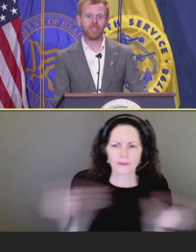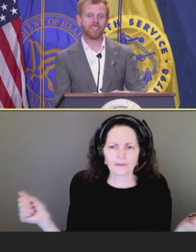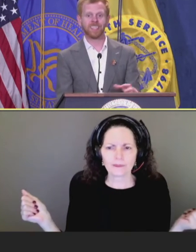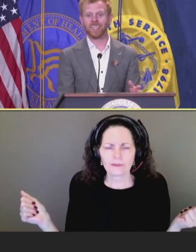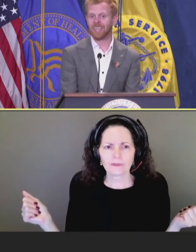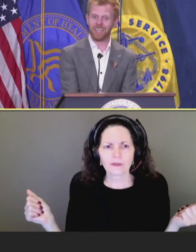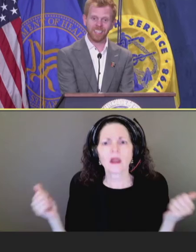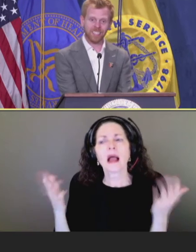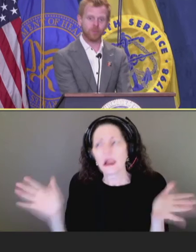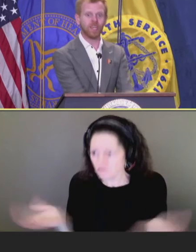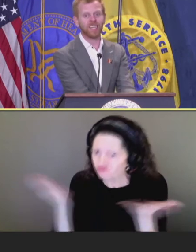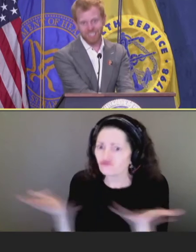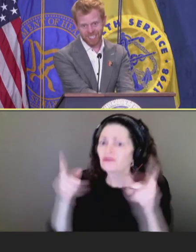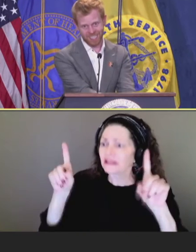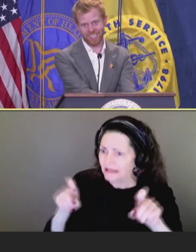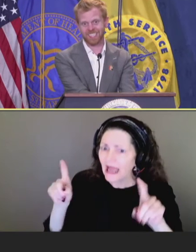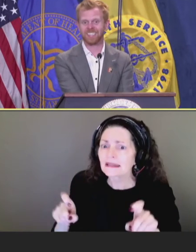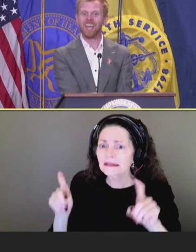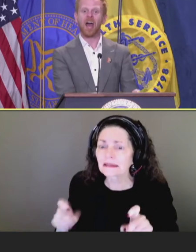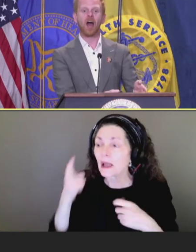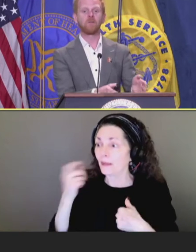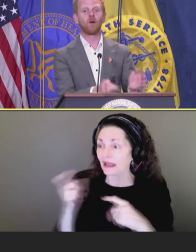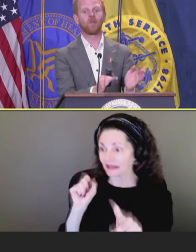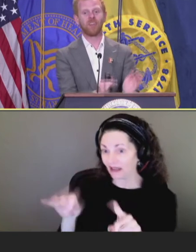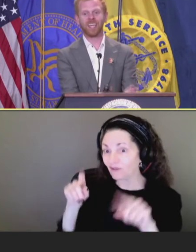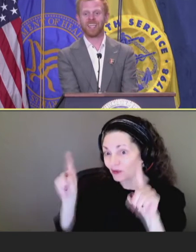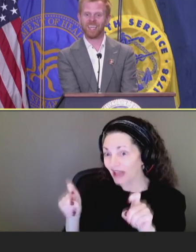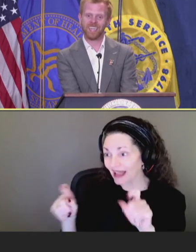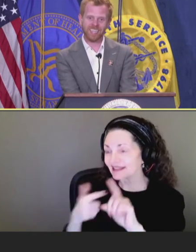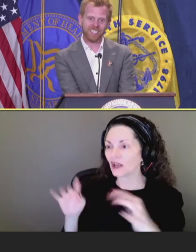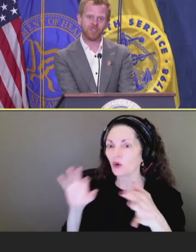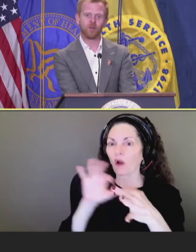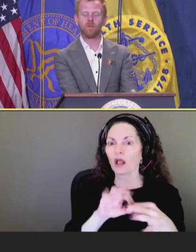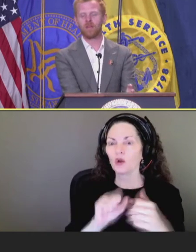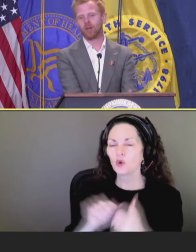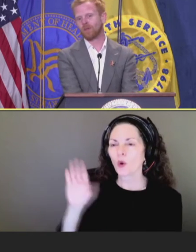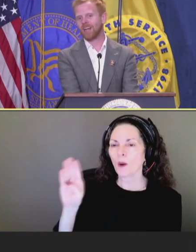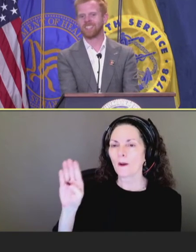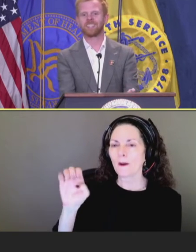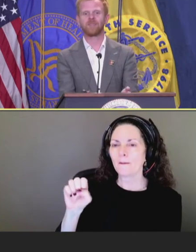because they can get connected to Beyonce tickets. Or they can get connected to bigger prizes and